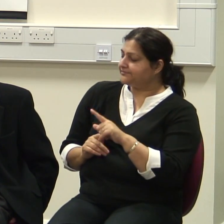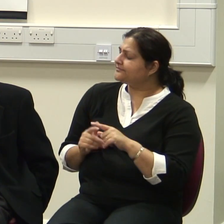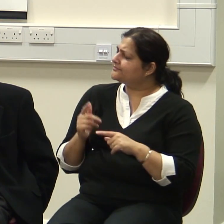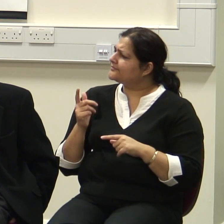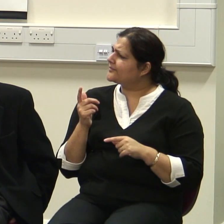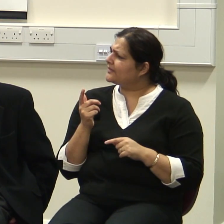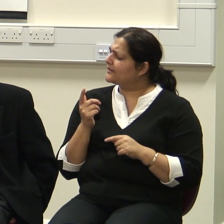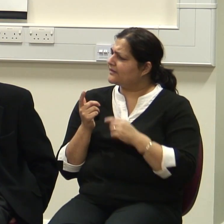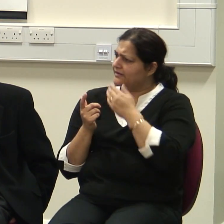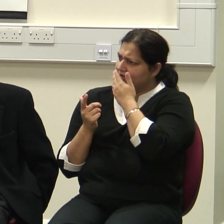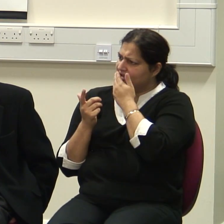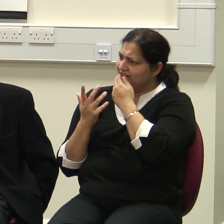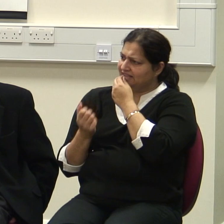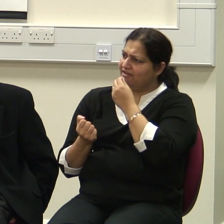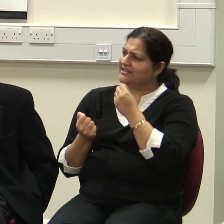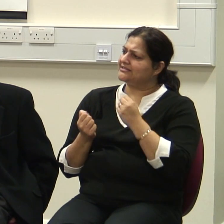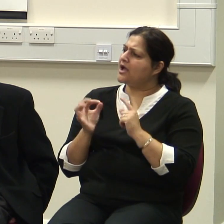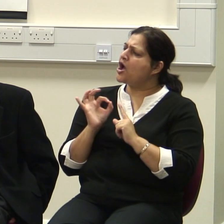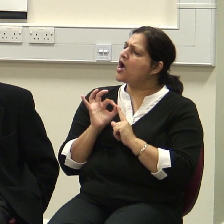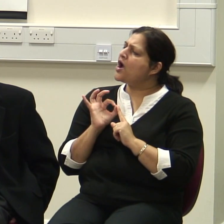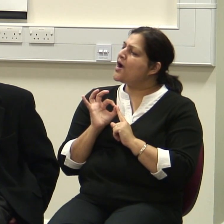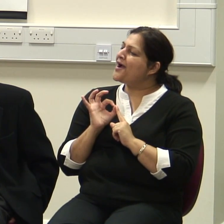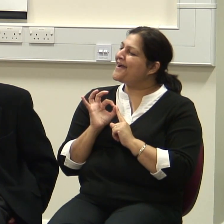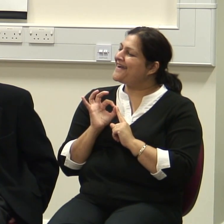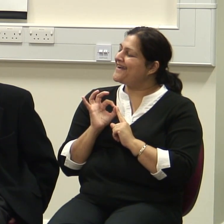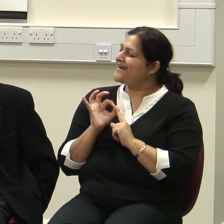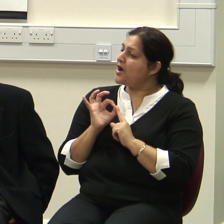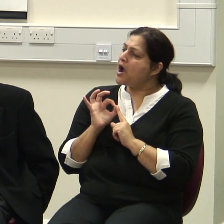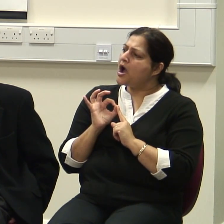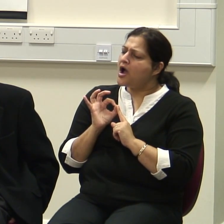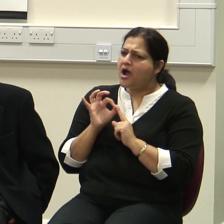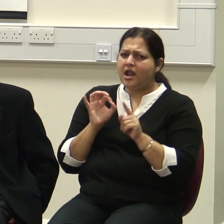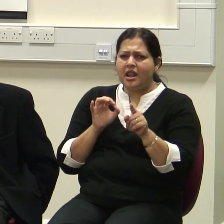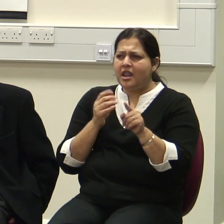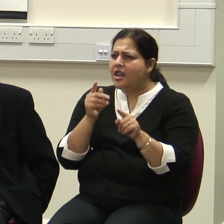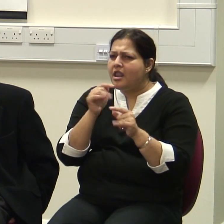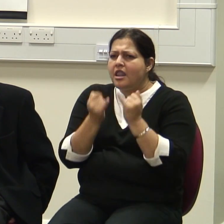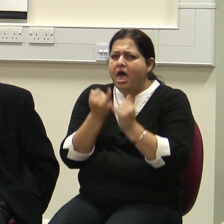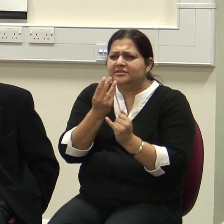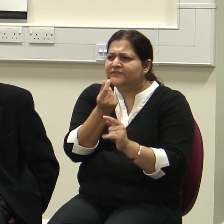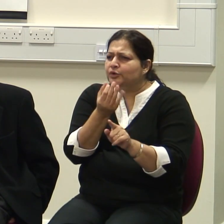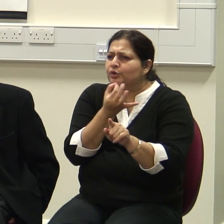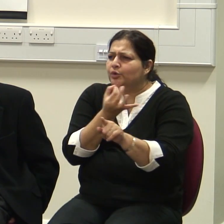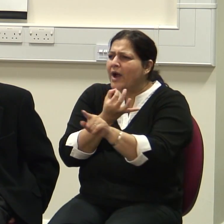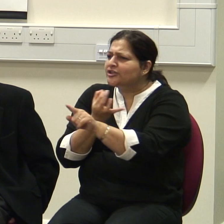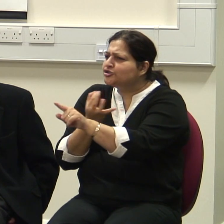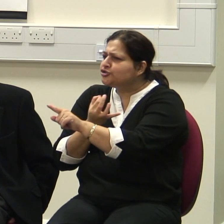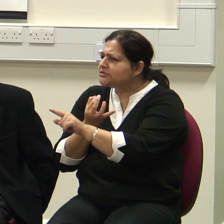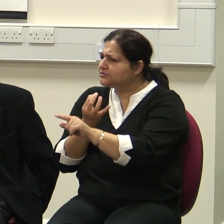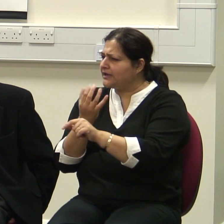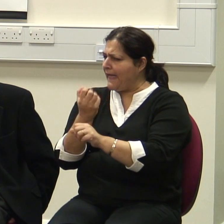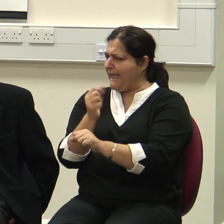what I call paternalism, in the last few questions. And I'm a strong believer in every individual